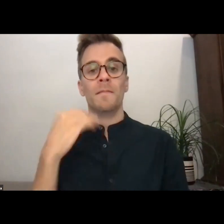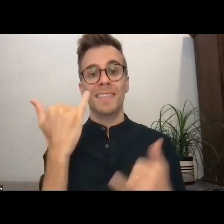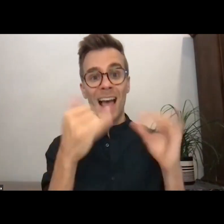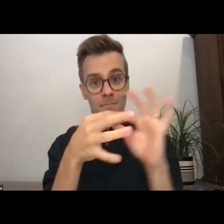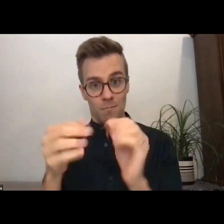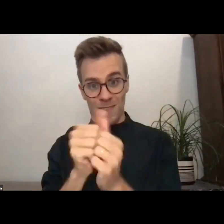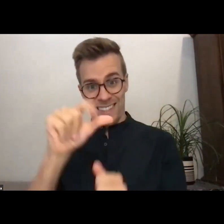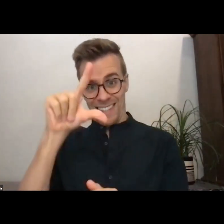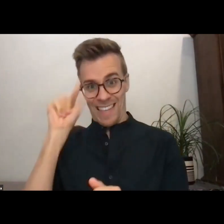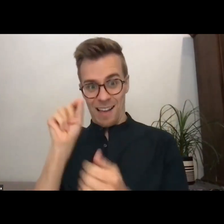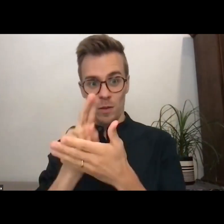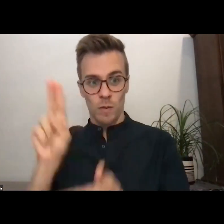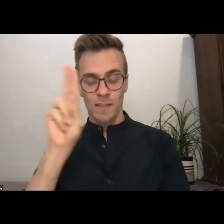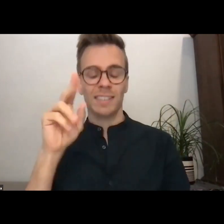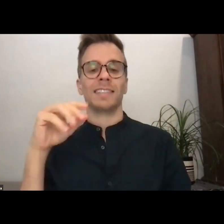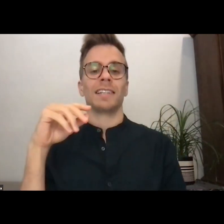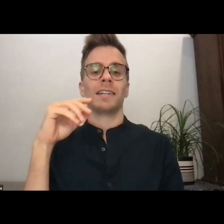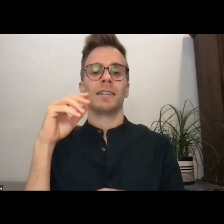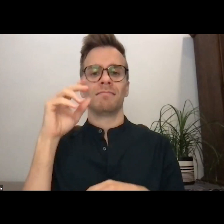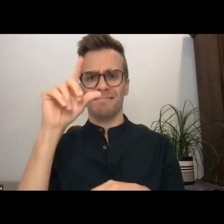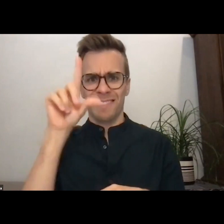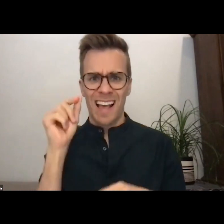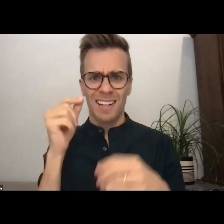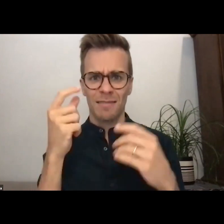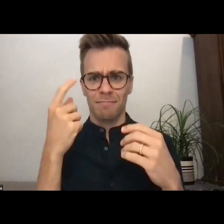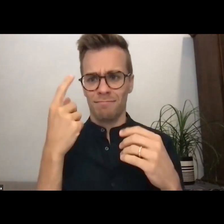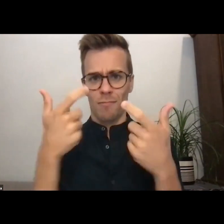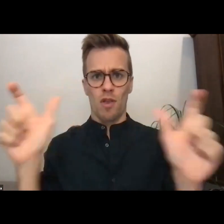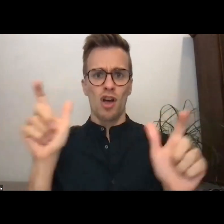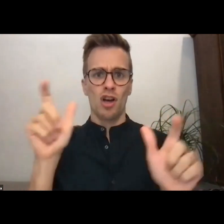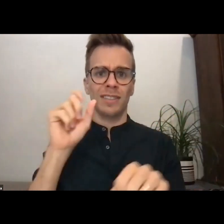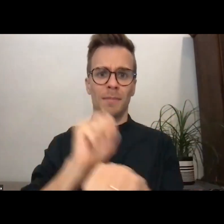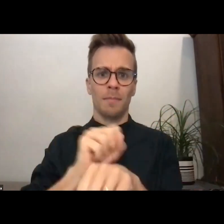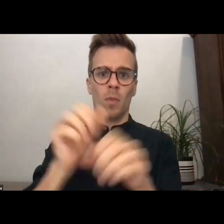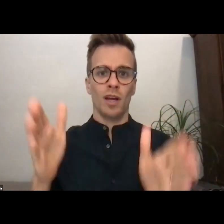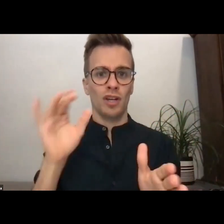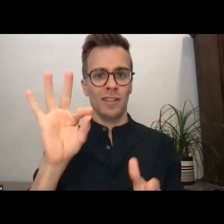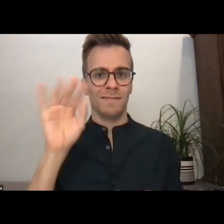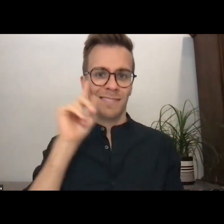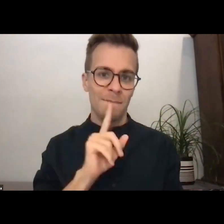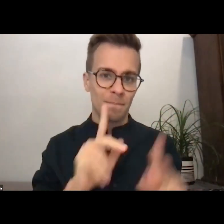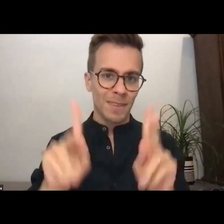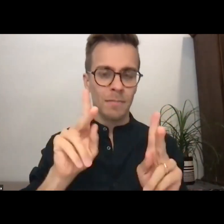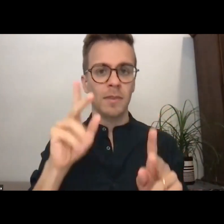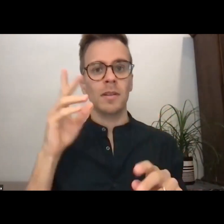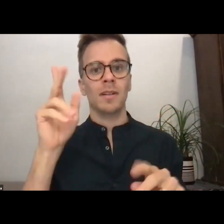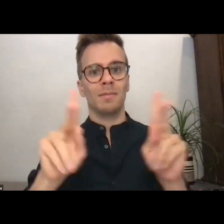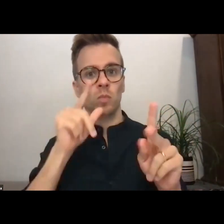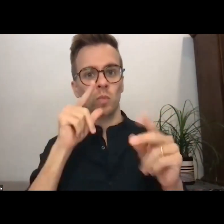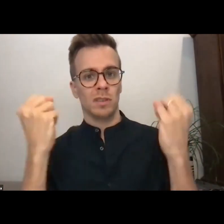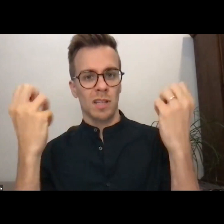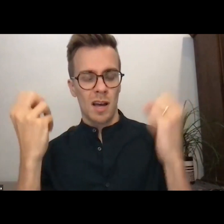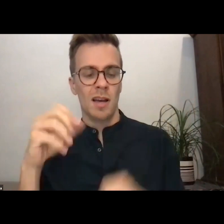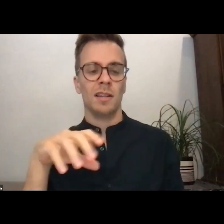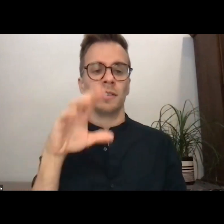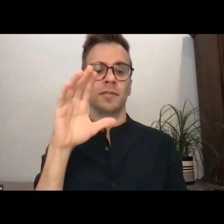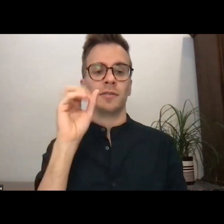Now, in terms of Gallaudet University, Gallaudet is the largest employer of deaf people and